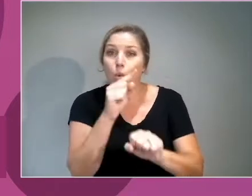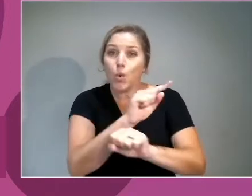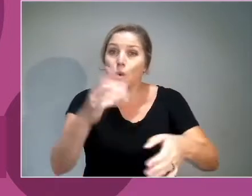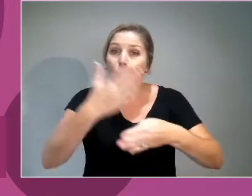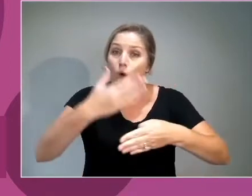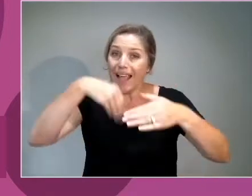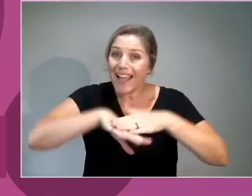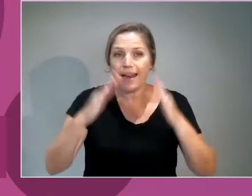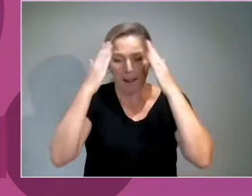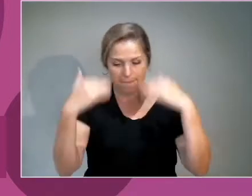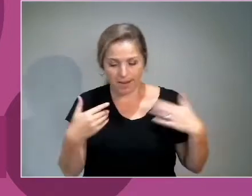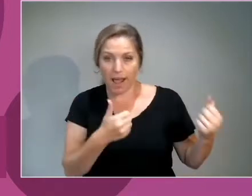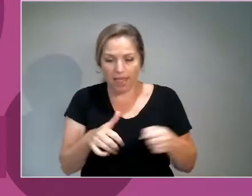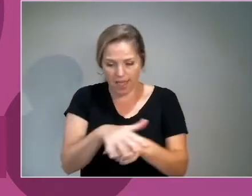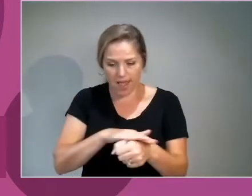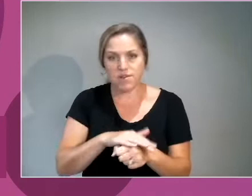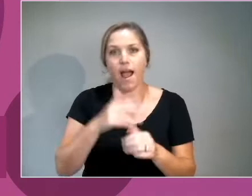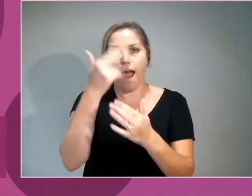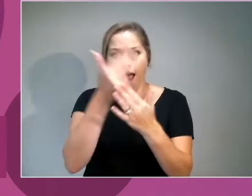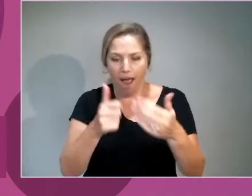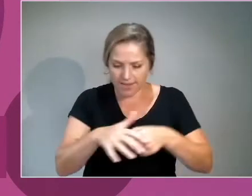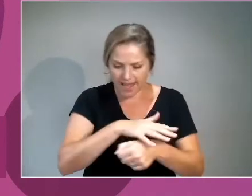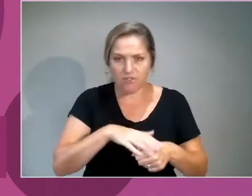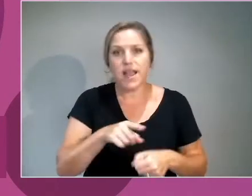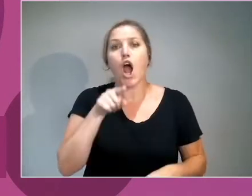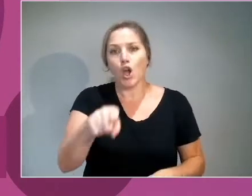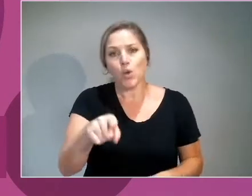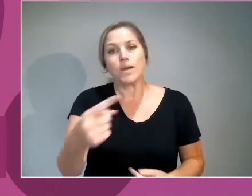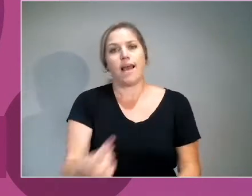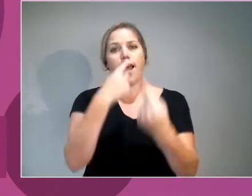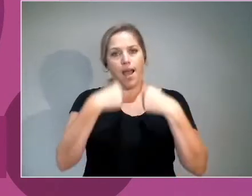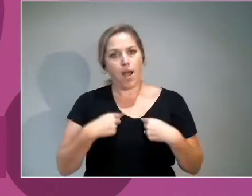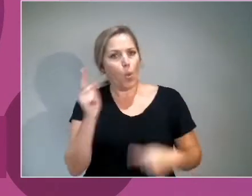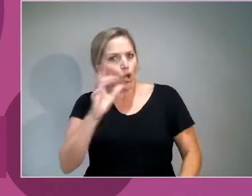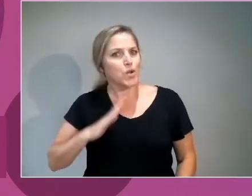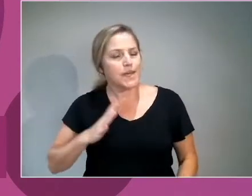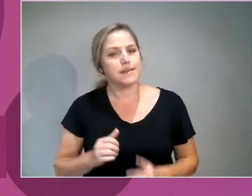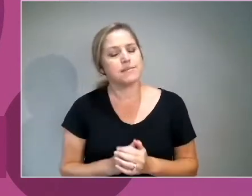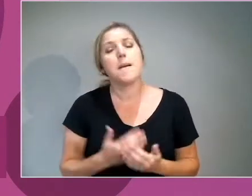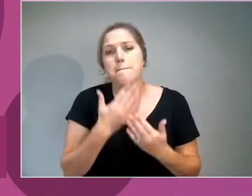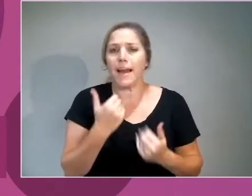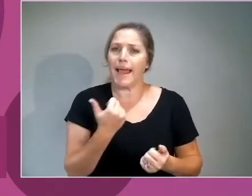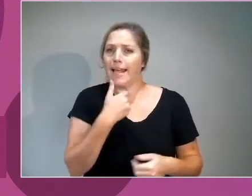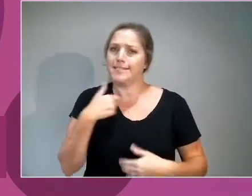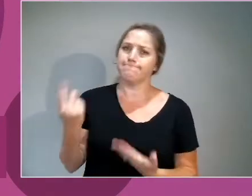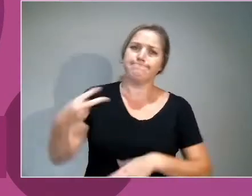what it is that you need to support yourselves. So please, be a voice for that. Secondly - and I said